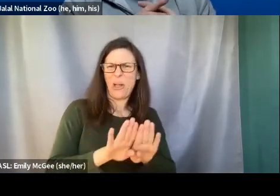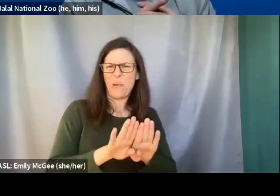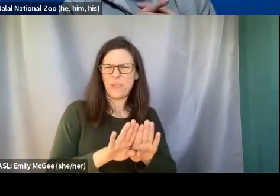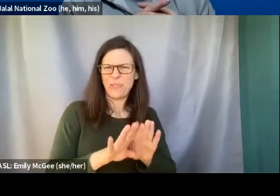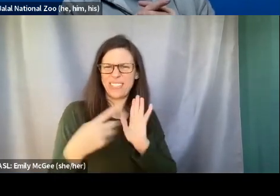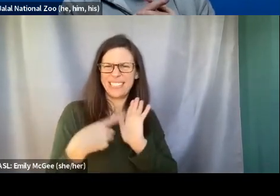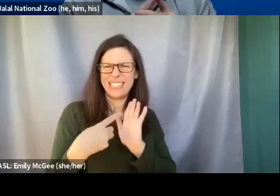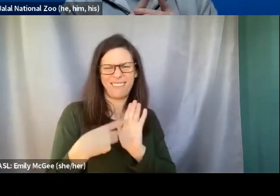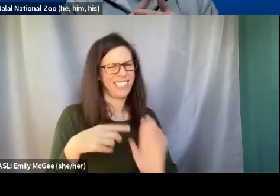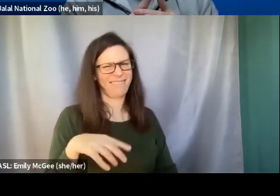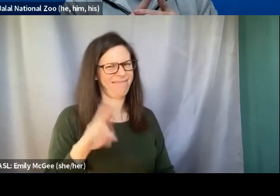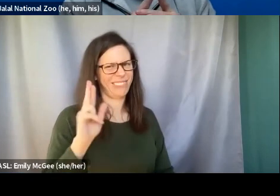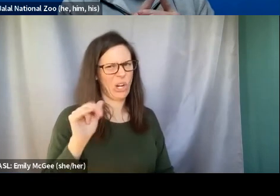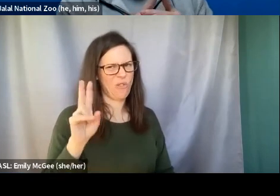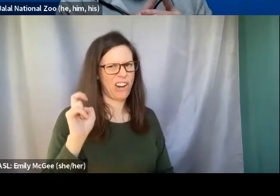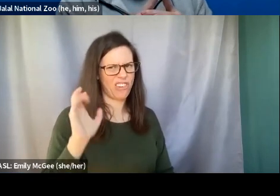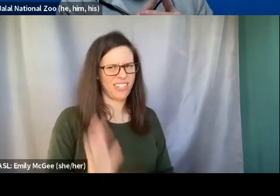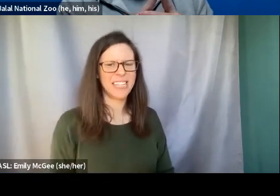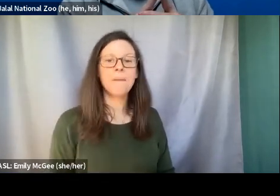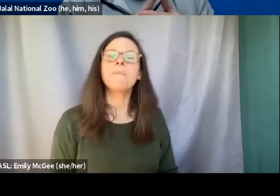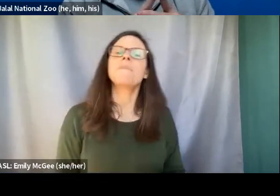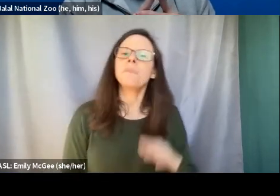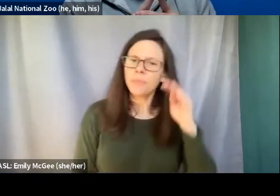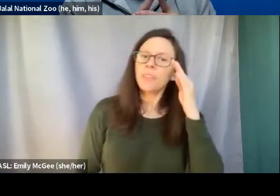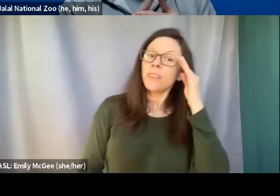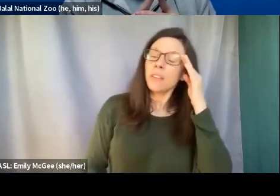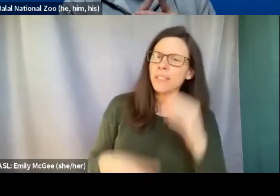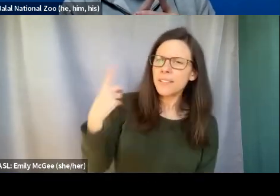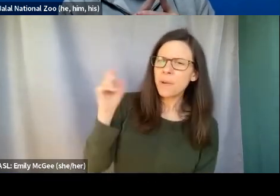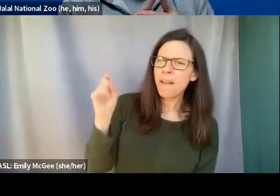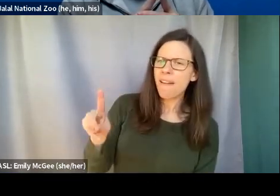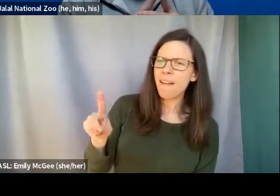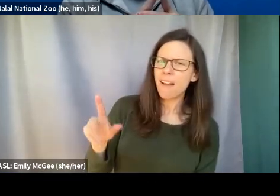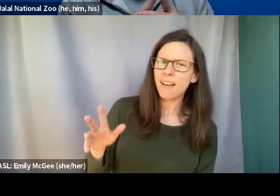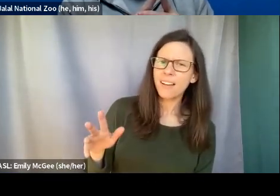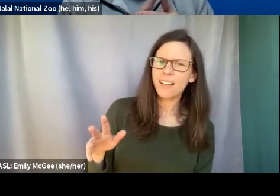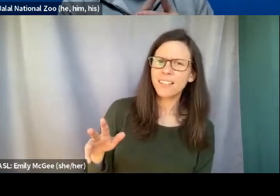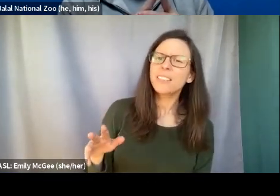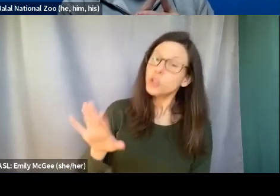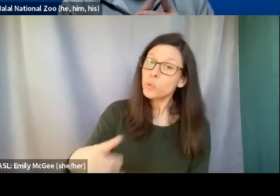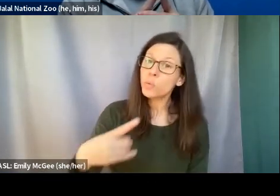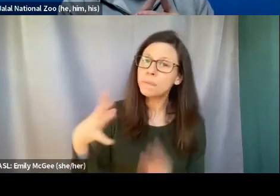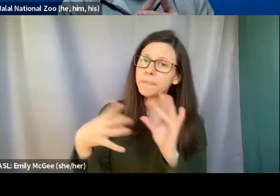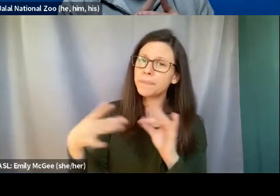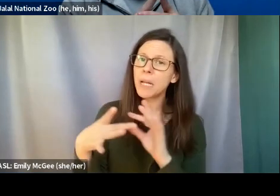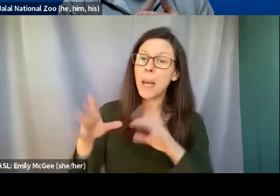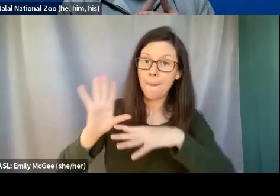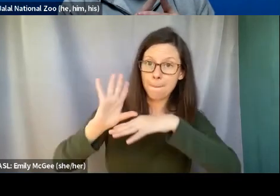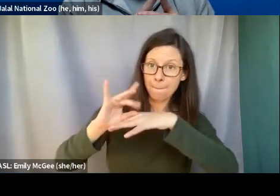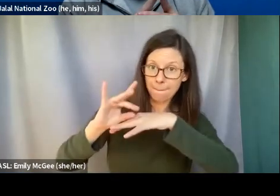great question, um, Alex and Andrew asked how do you stop bad bacteria from going to a connected tank?